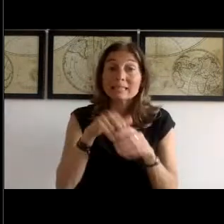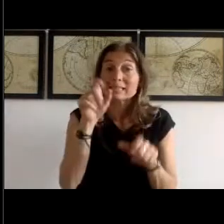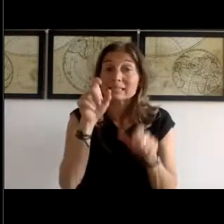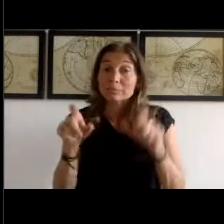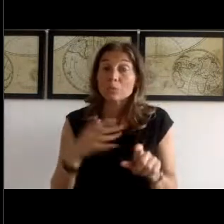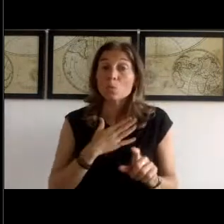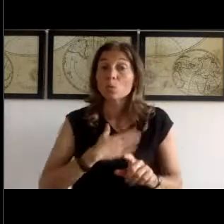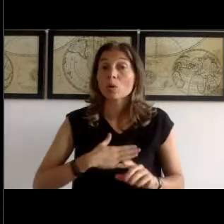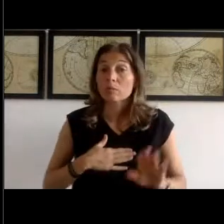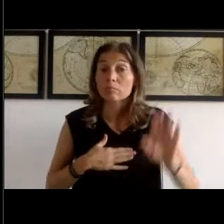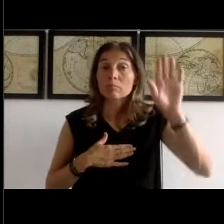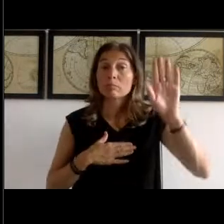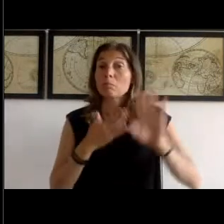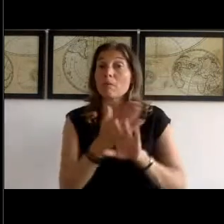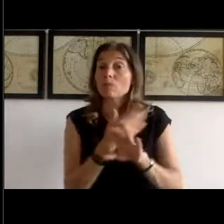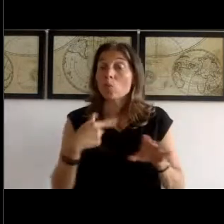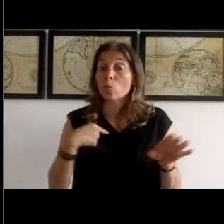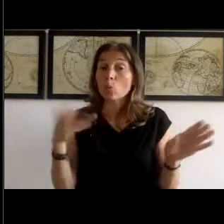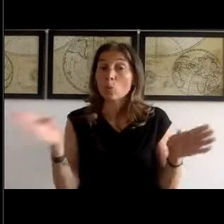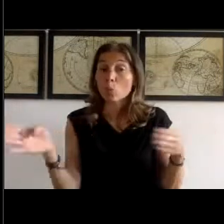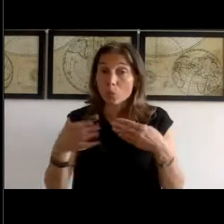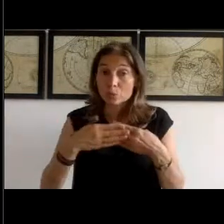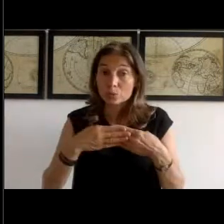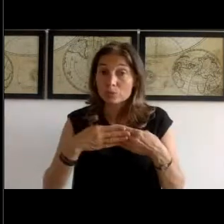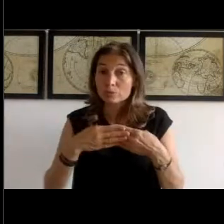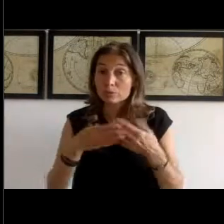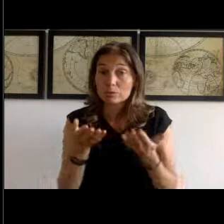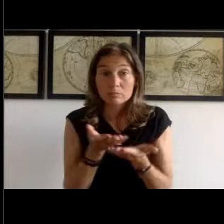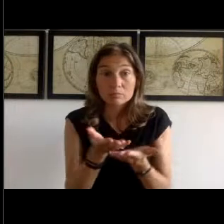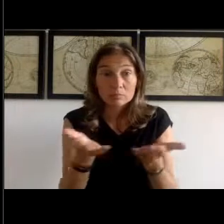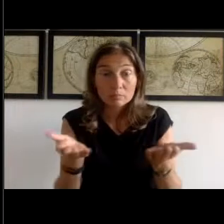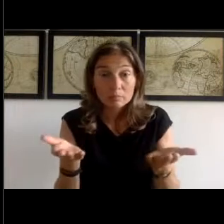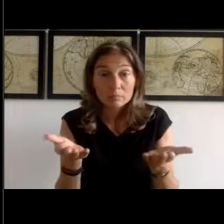There is always an organisation, institution in the middle.